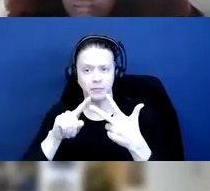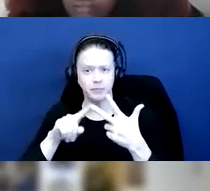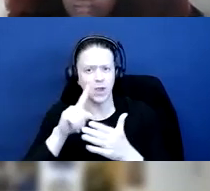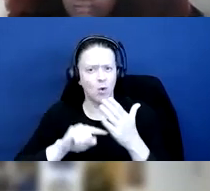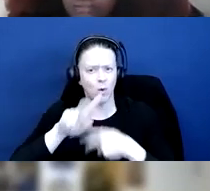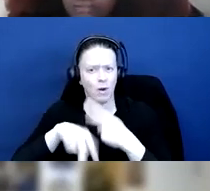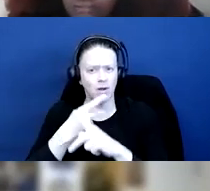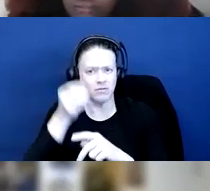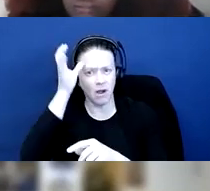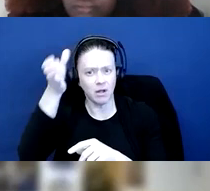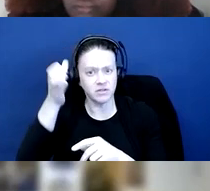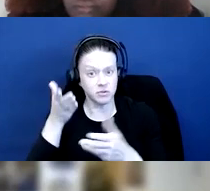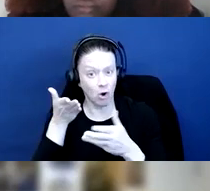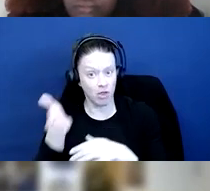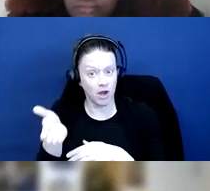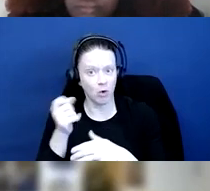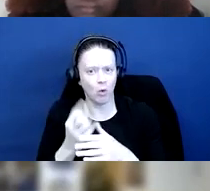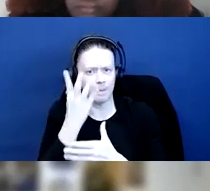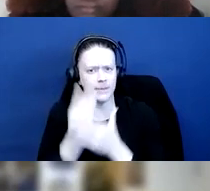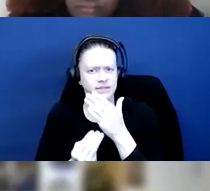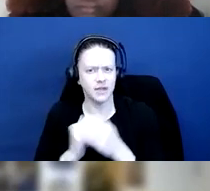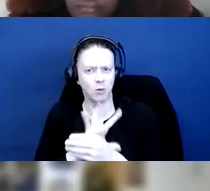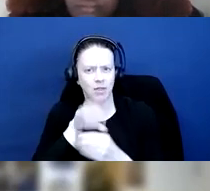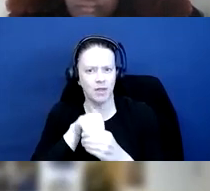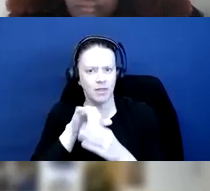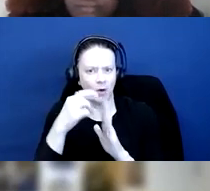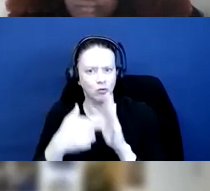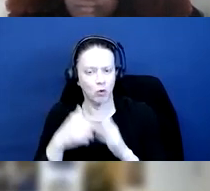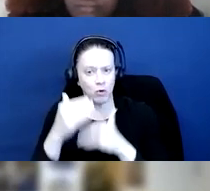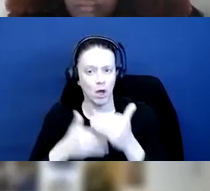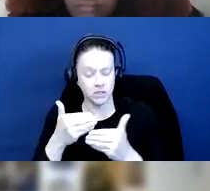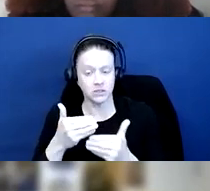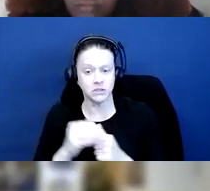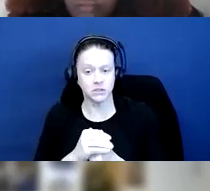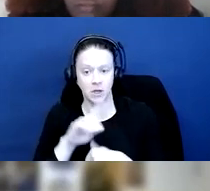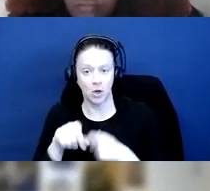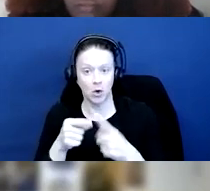or are missing from within the rule process. And then when you put those into your either